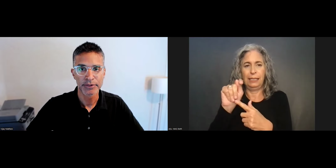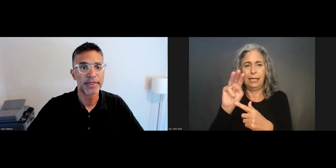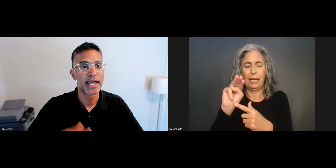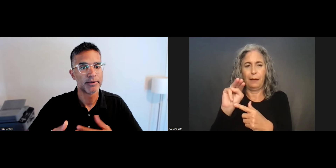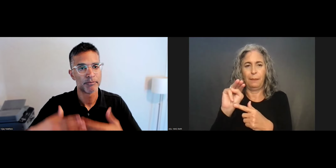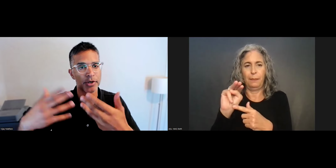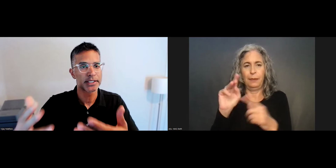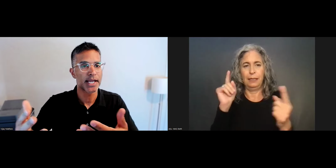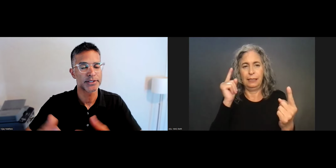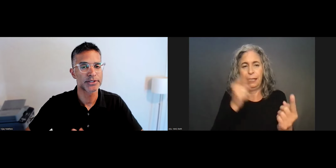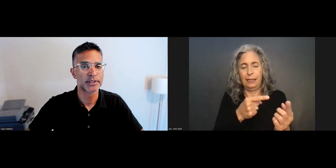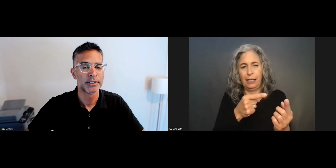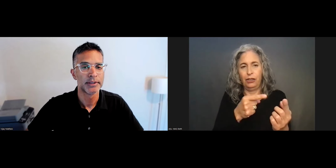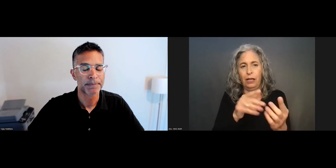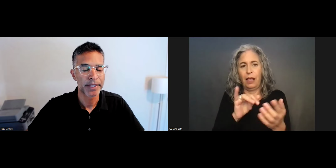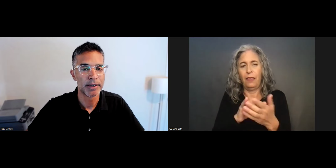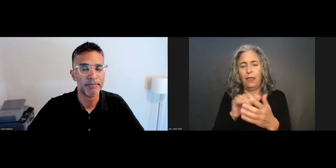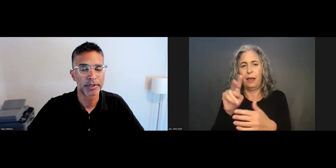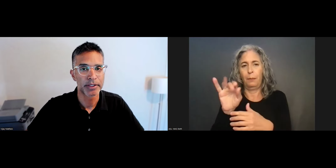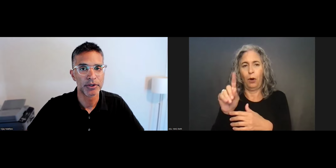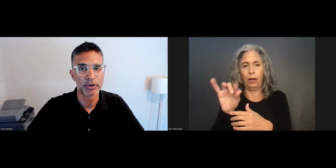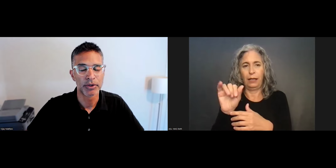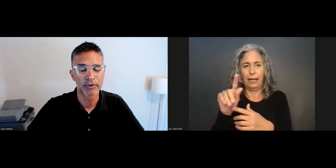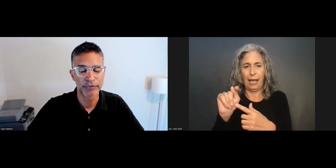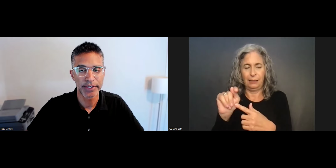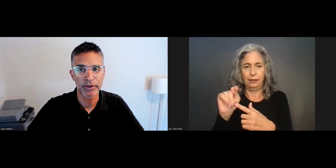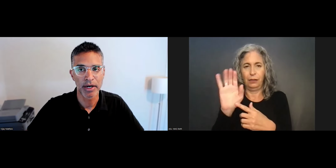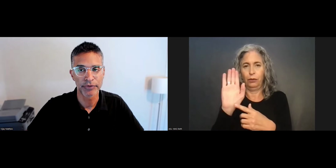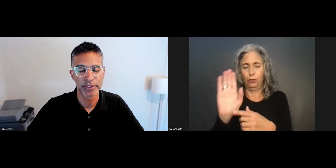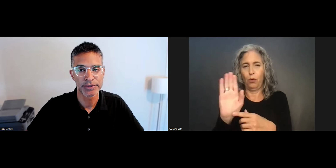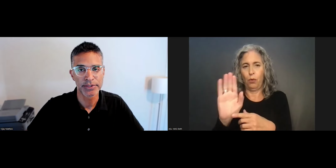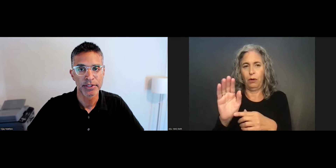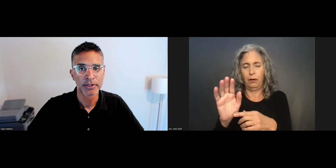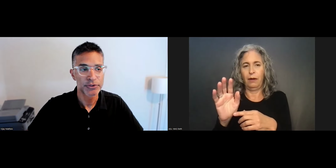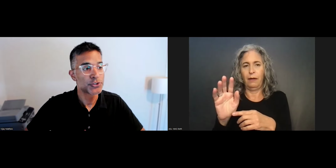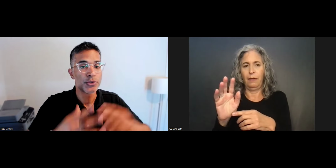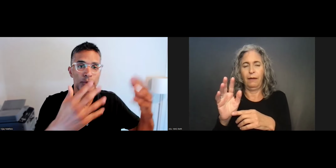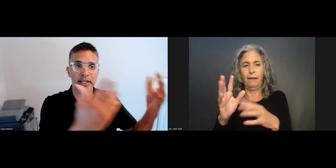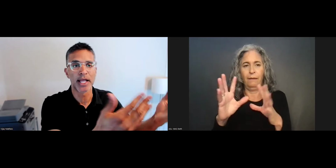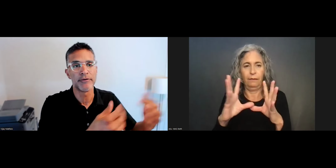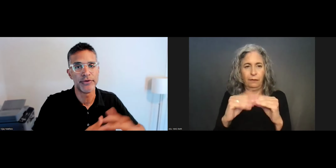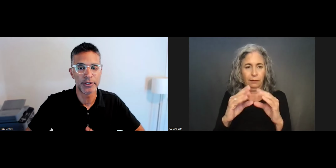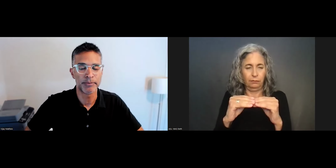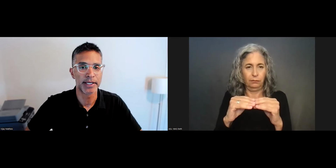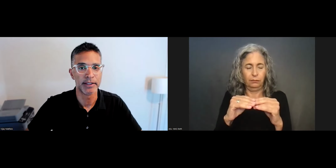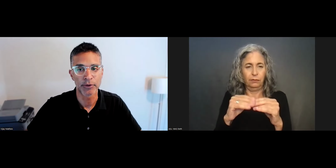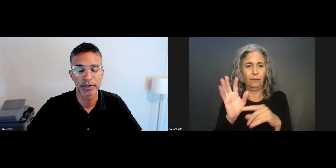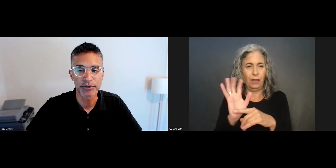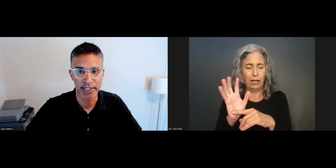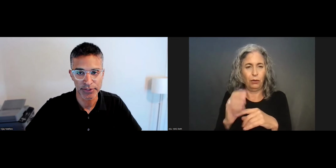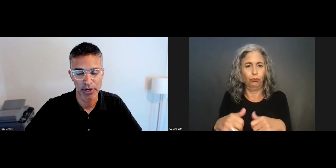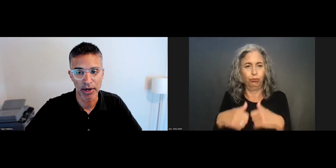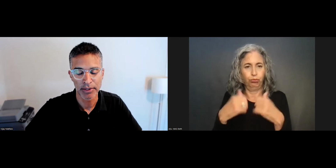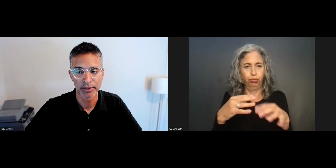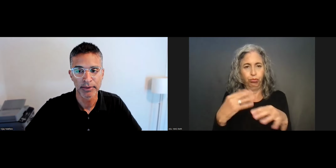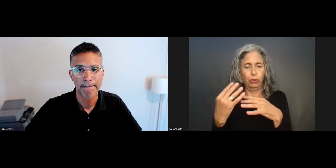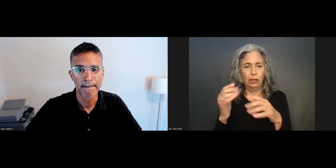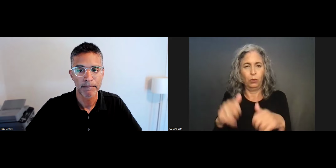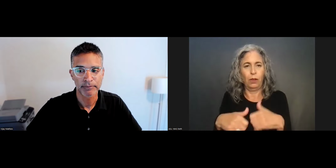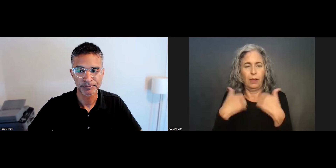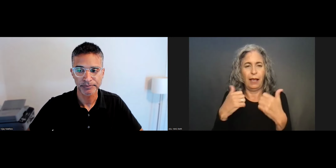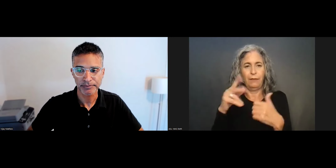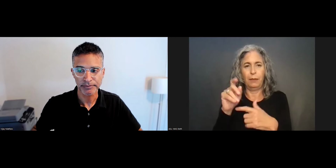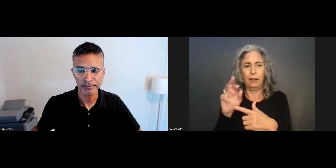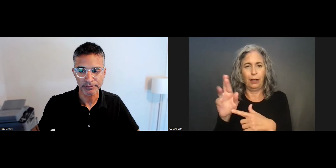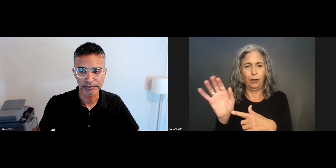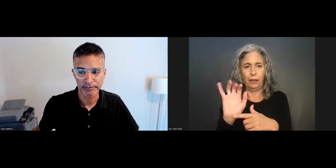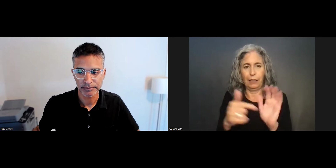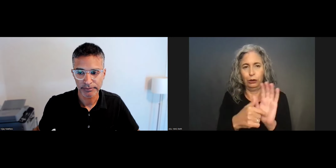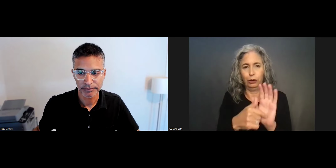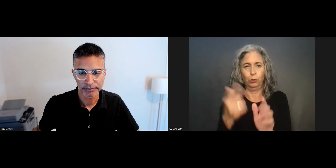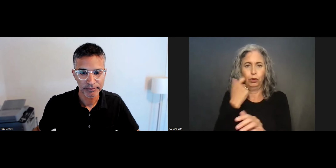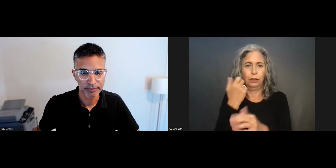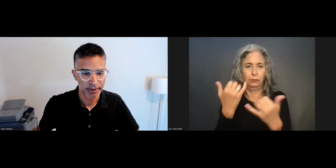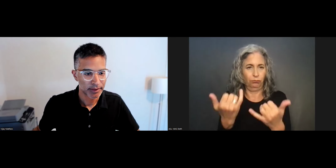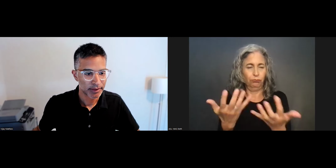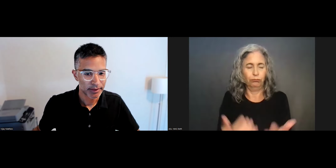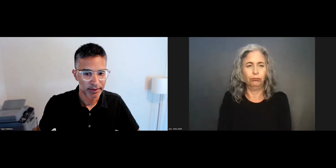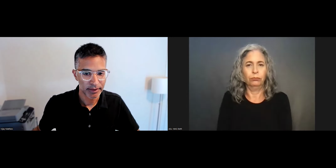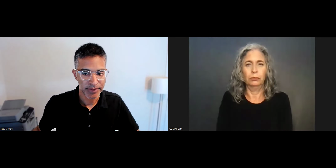to then broadcast your video conference to a live video player like what you just saw.